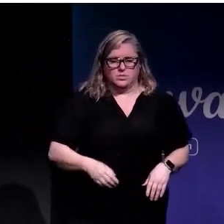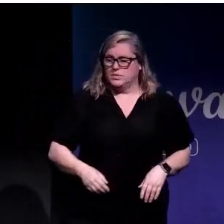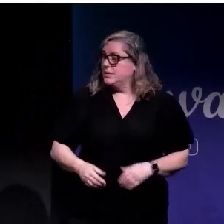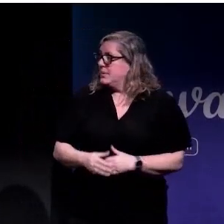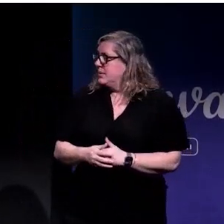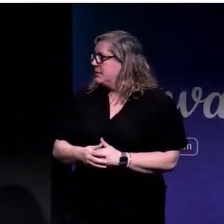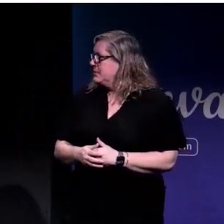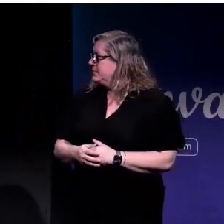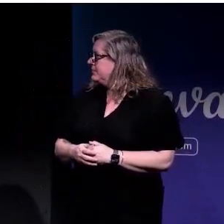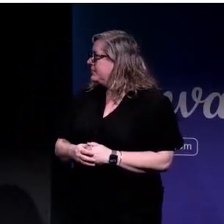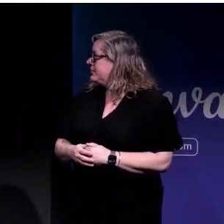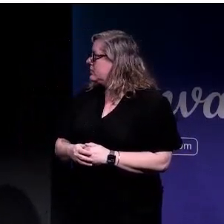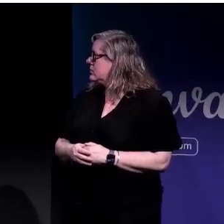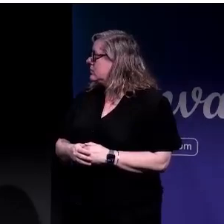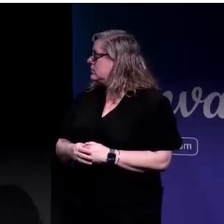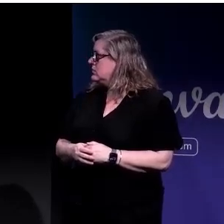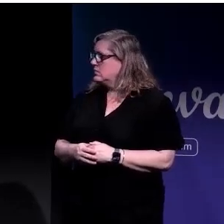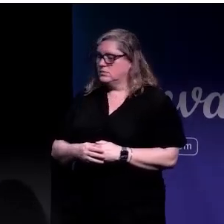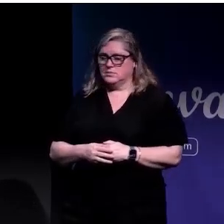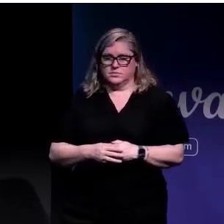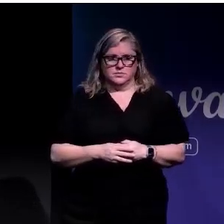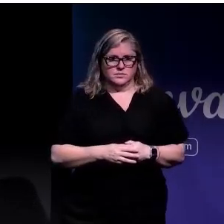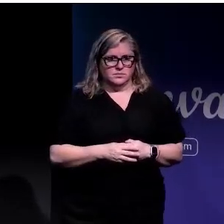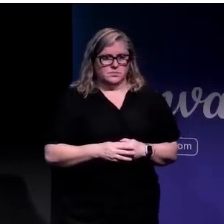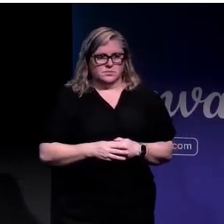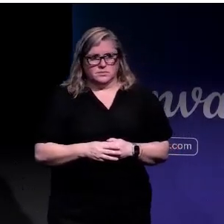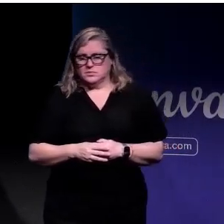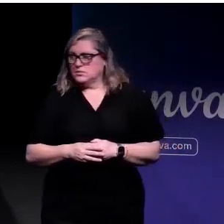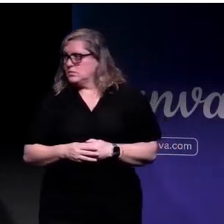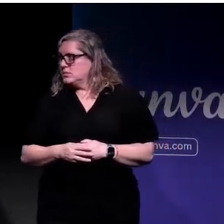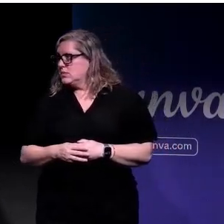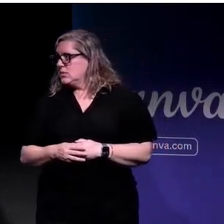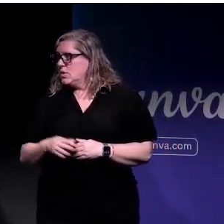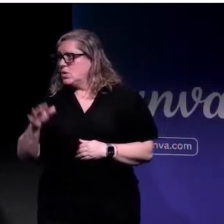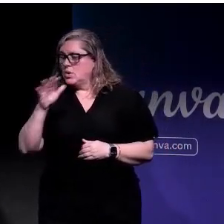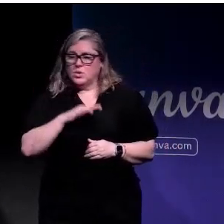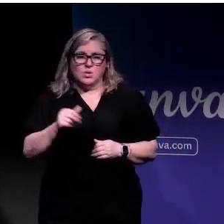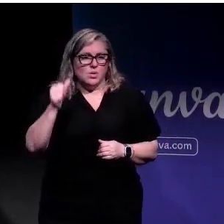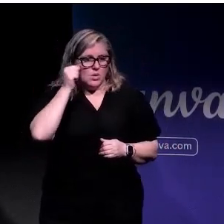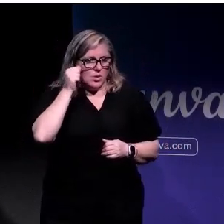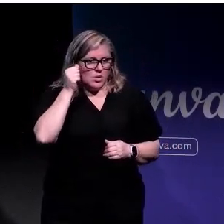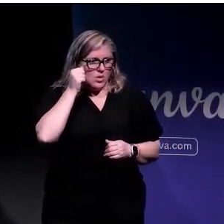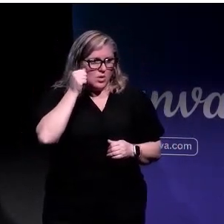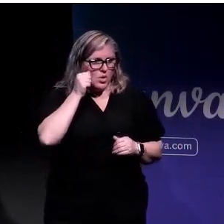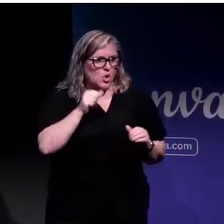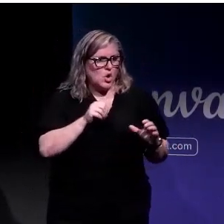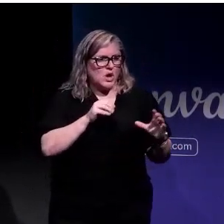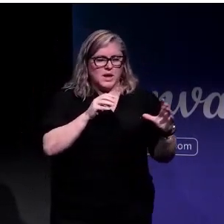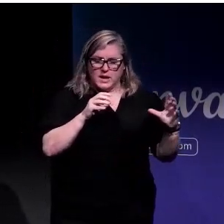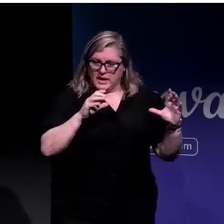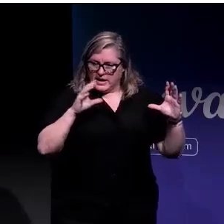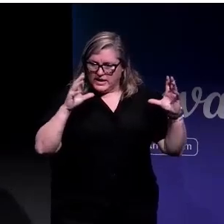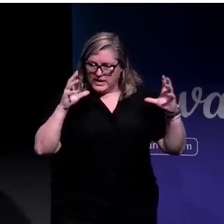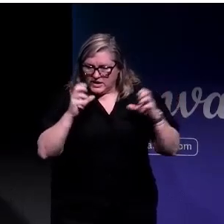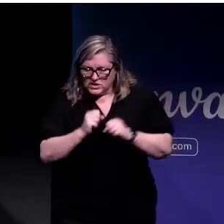And while we are still on the copy side, We all know about, you know, chunky, with long reams of text. We know about that.